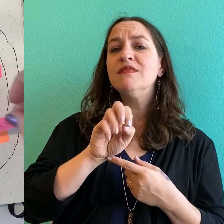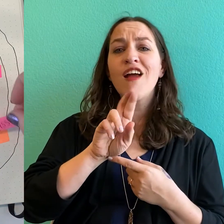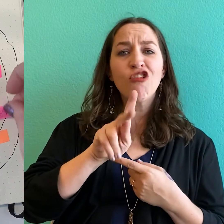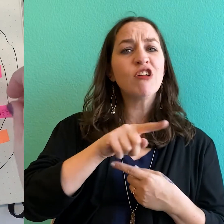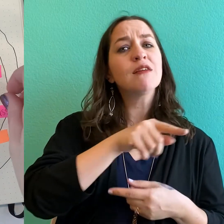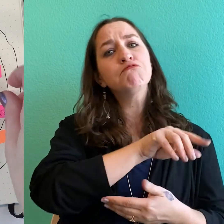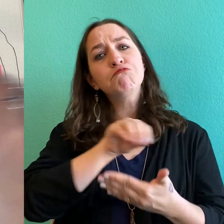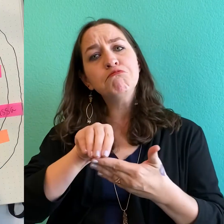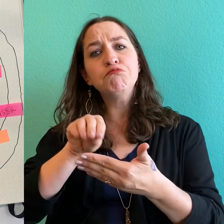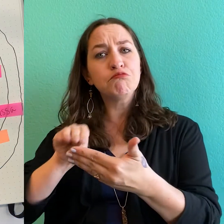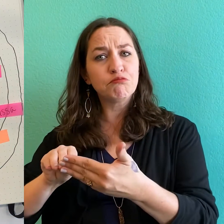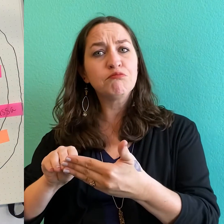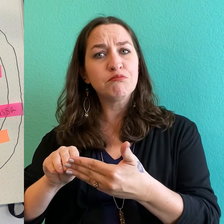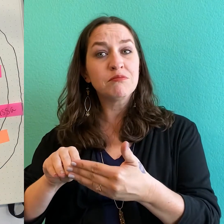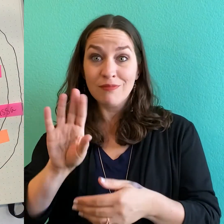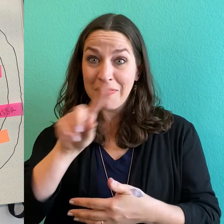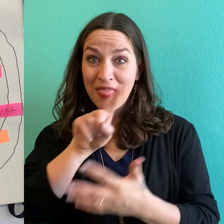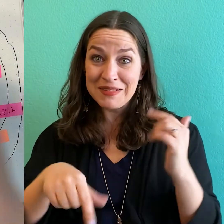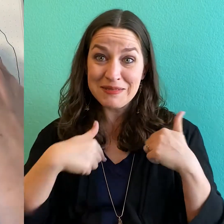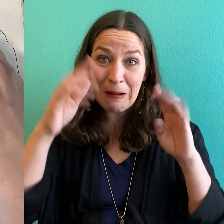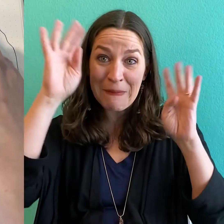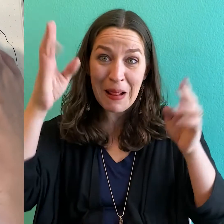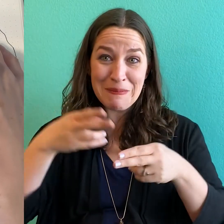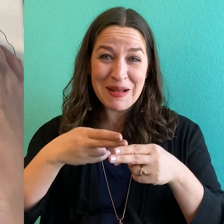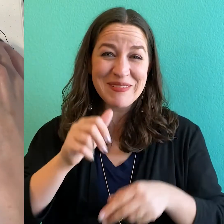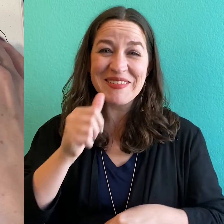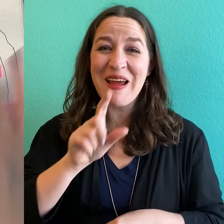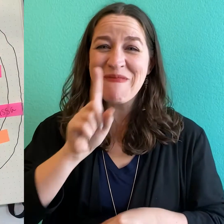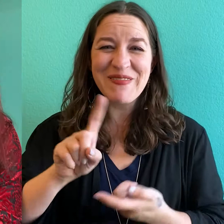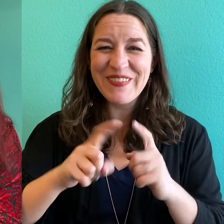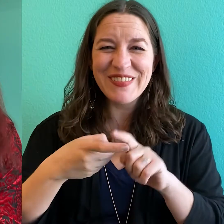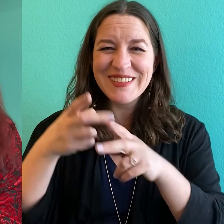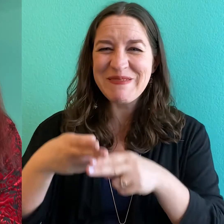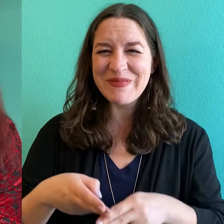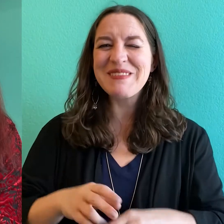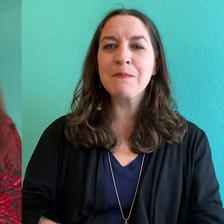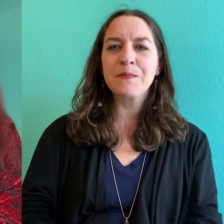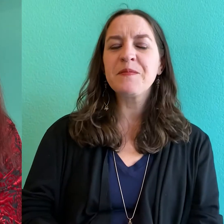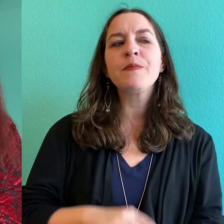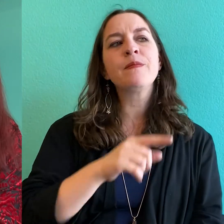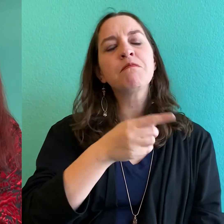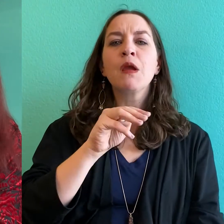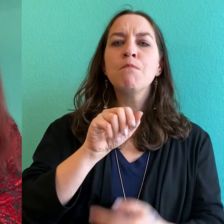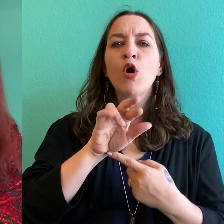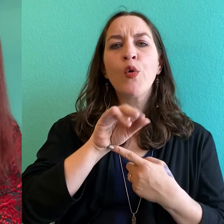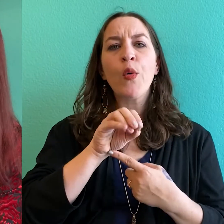Probably, my friends, Melissa and Derek are in that area. By the way, I made all these names up, these aren't my real friends.